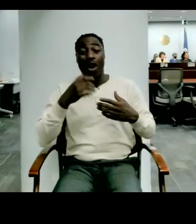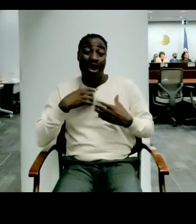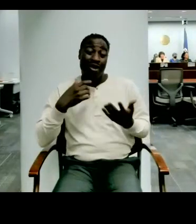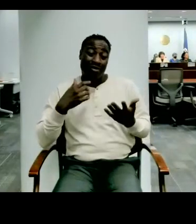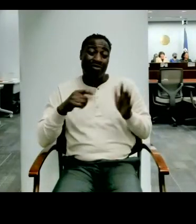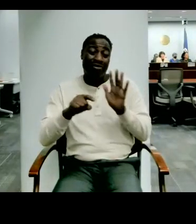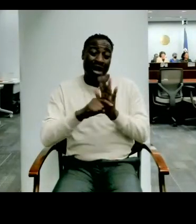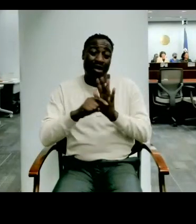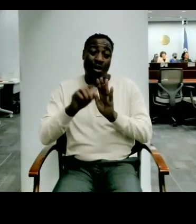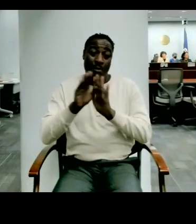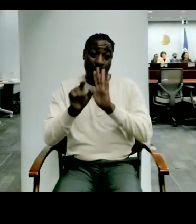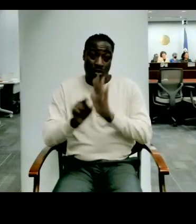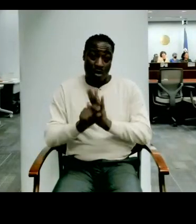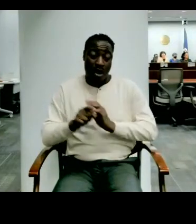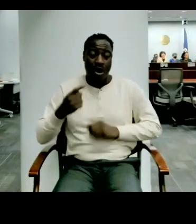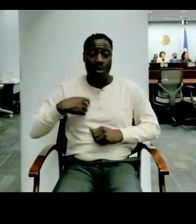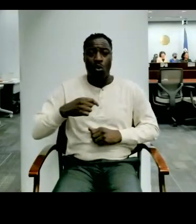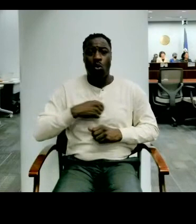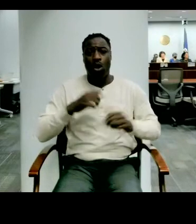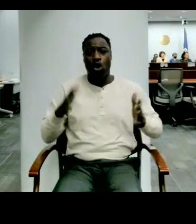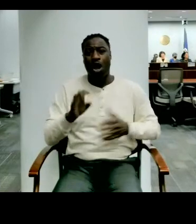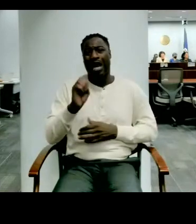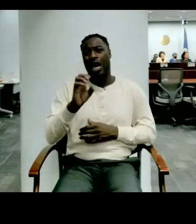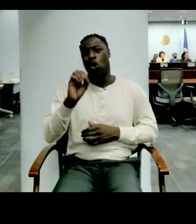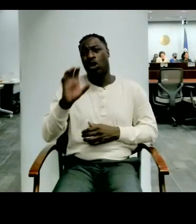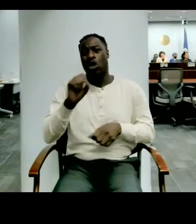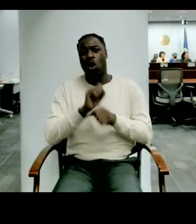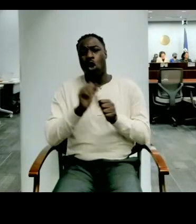the EEOC to partner with us and work with the Bureau of prisons to better